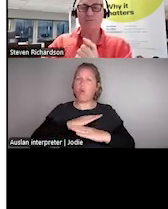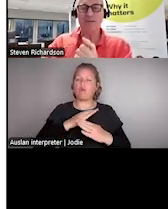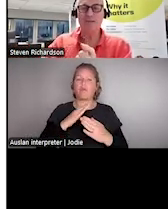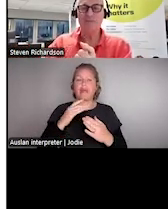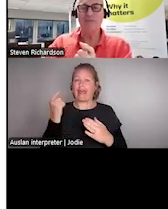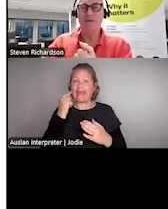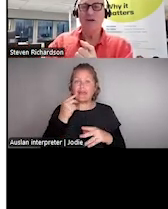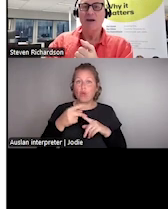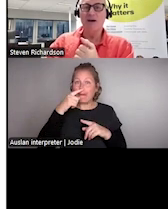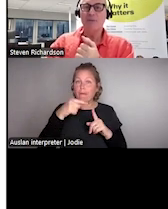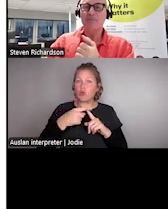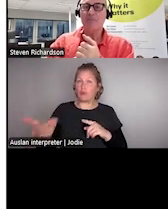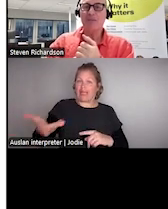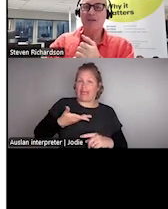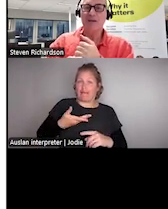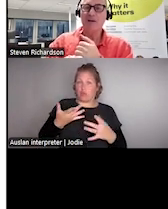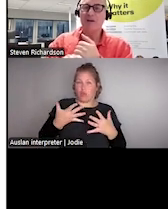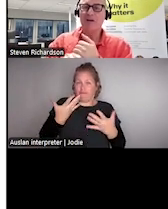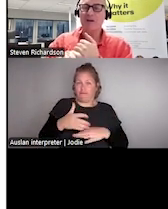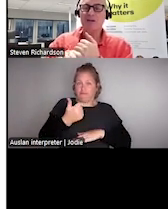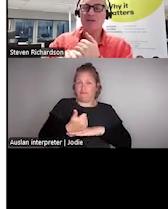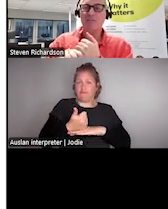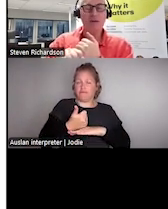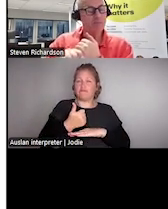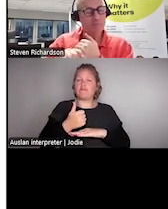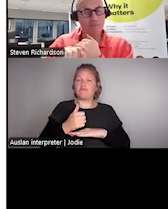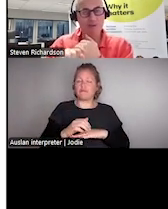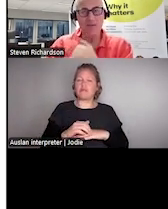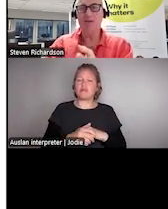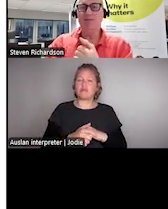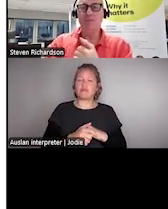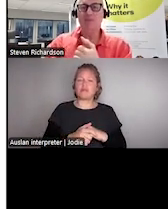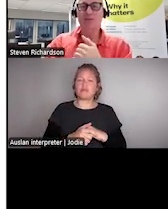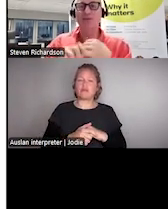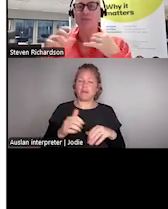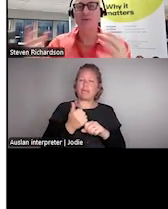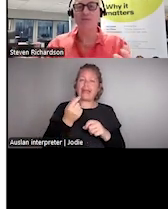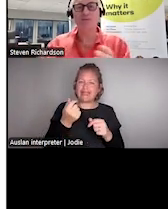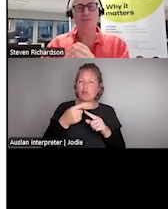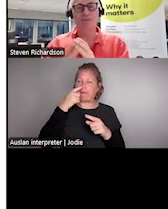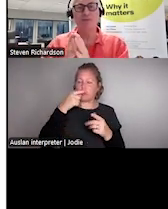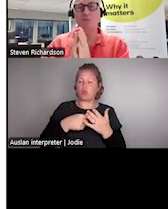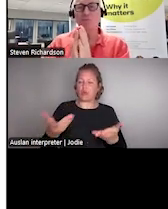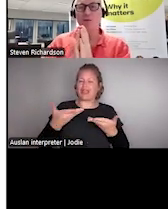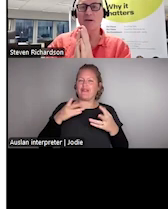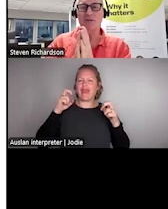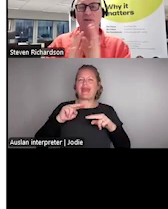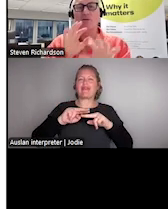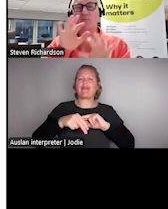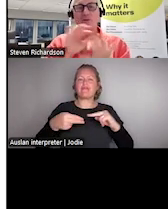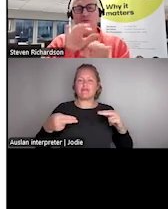to give. Making it easy for people to give you a gift is a really important part of that. We will